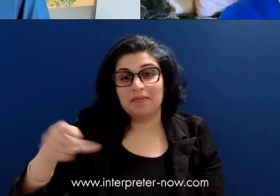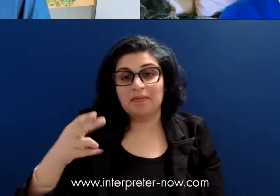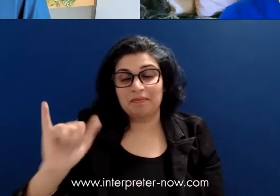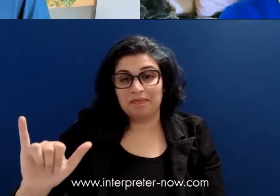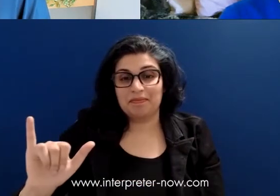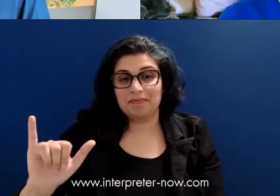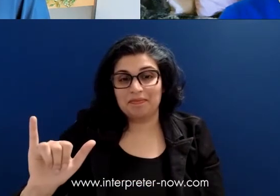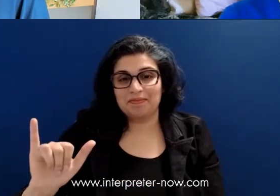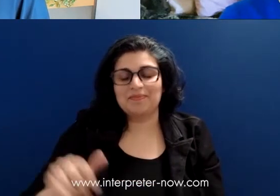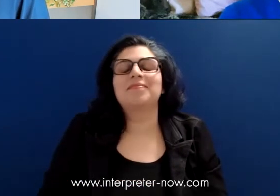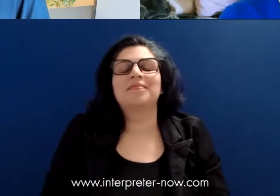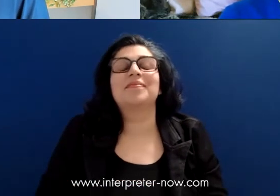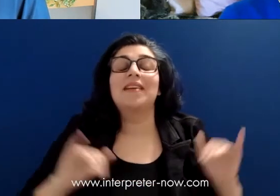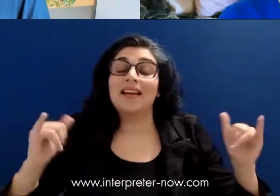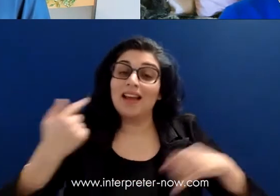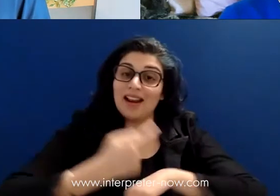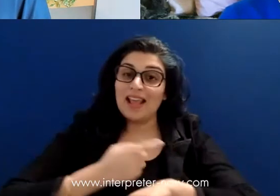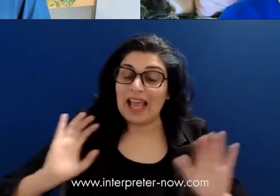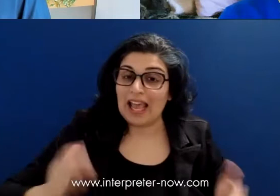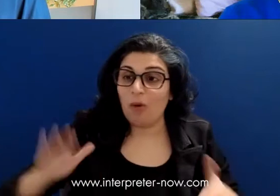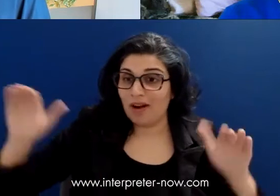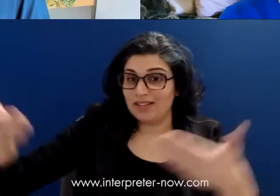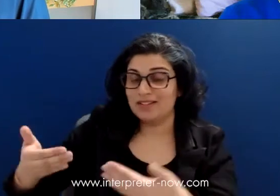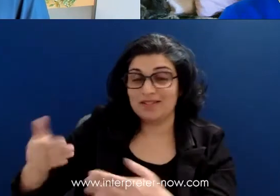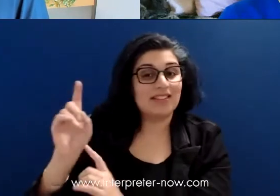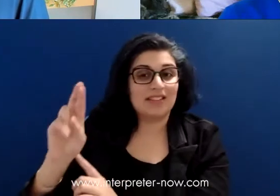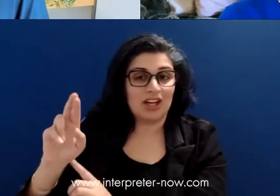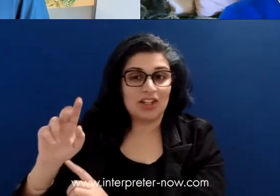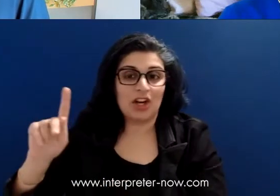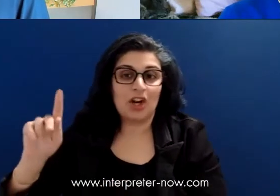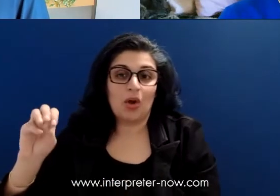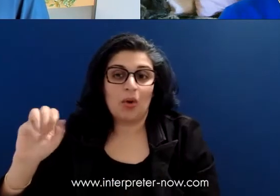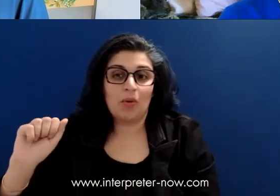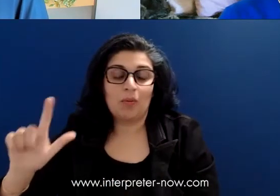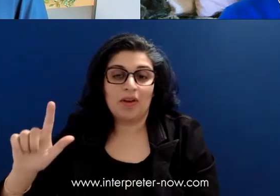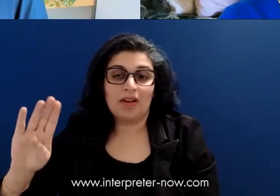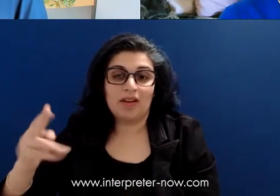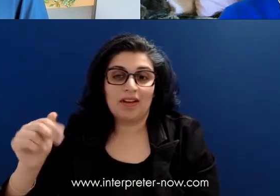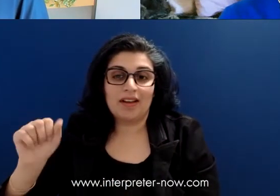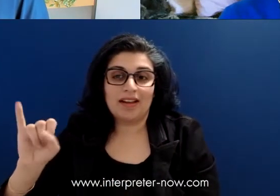Today, our guest is Dr. Komal Bhasin, Senior DEI Consultant and Mental Health Expert-in-Residence